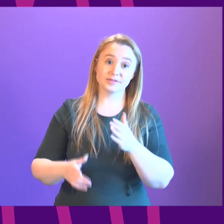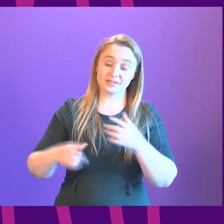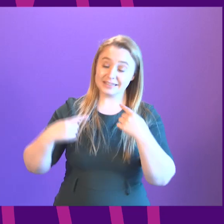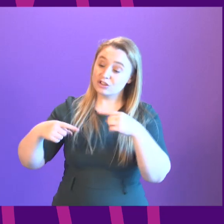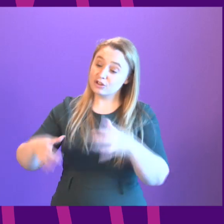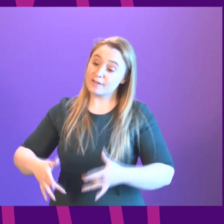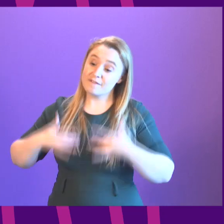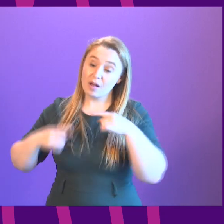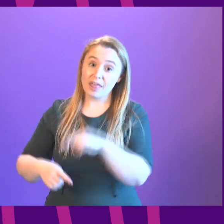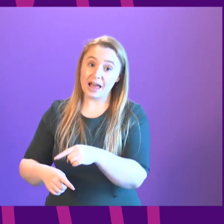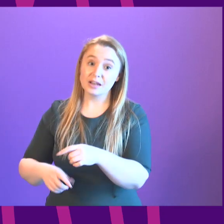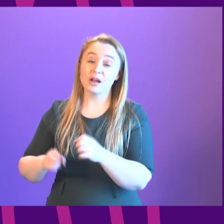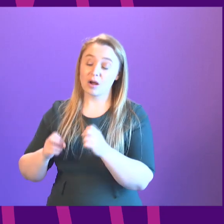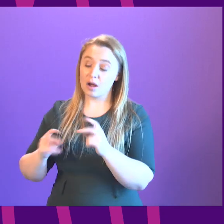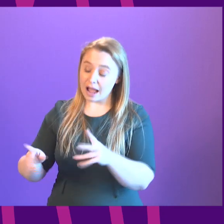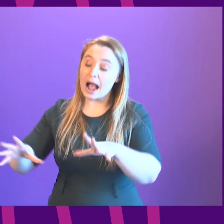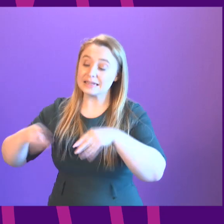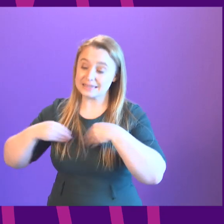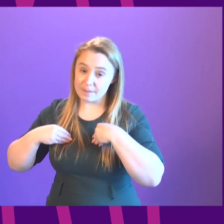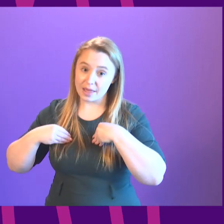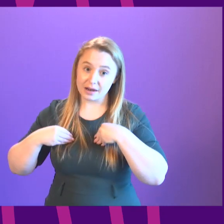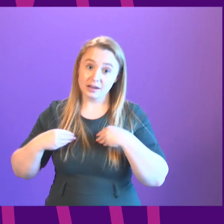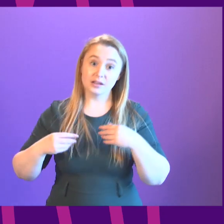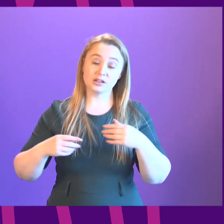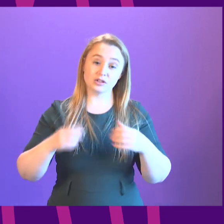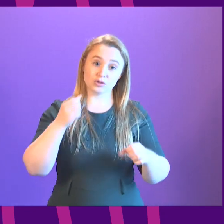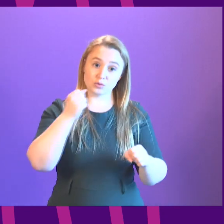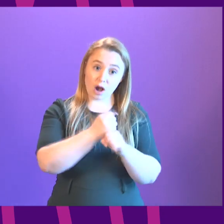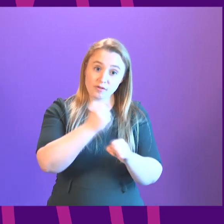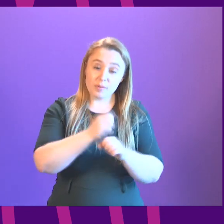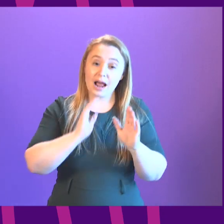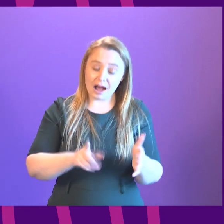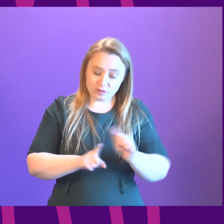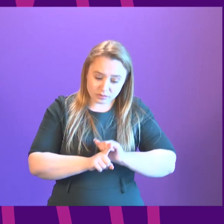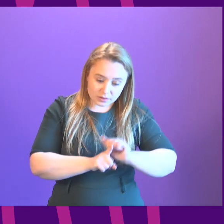recognise and accept that we continue to have work to do to assure and reassure them, and